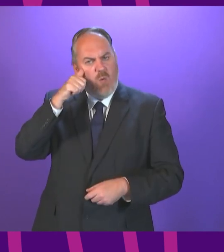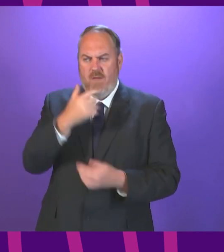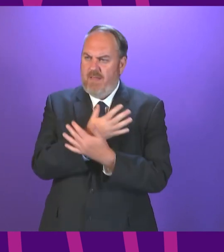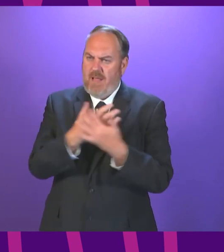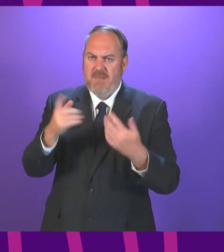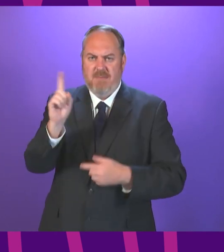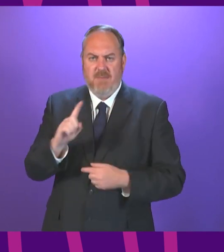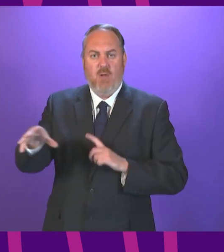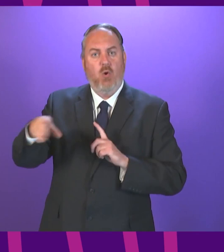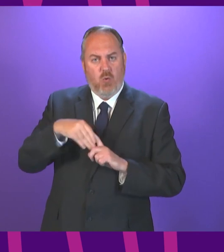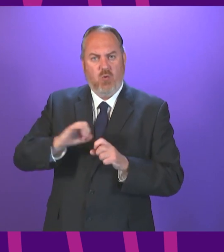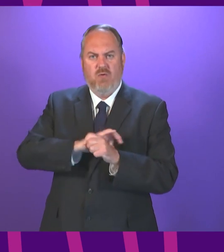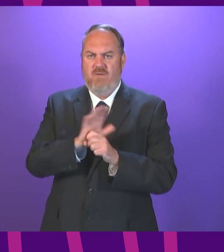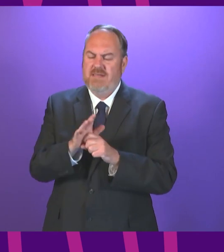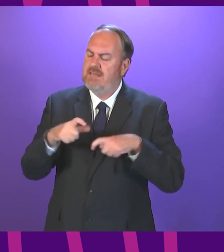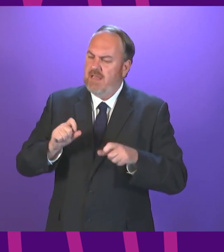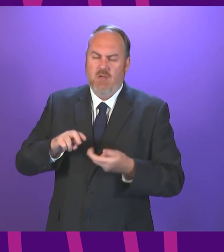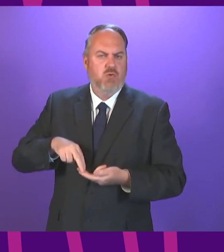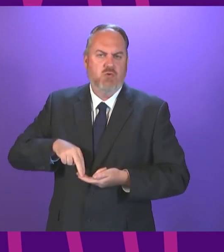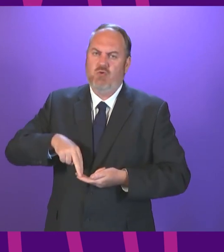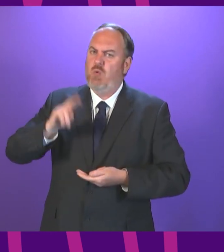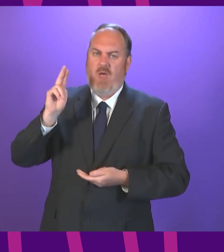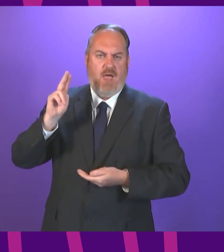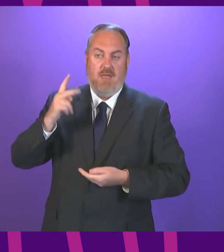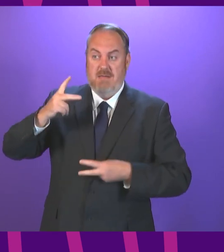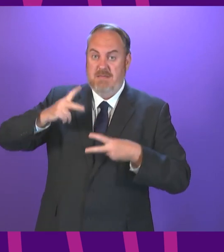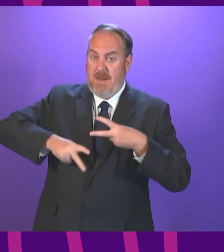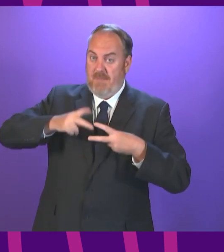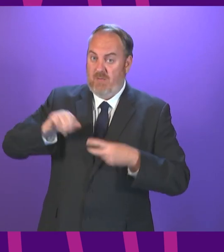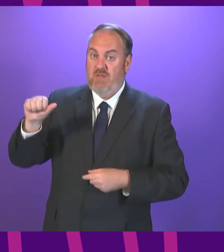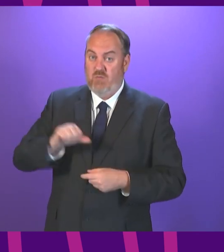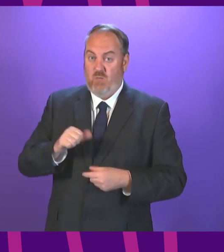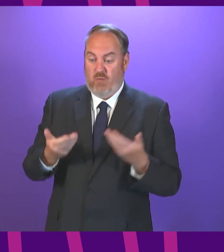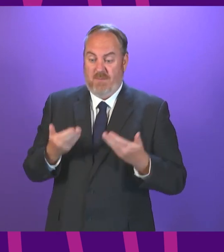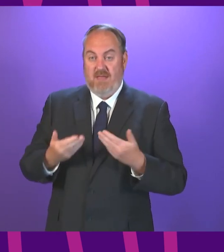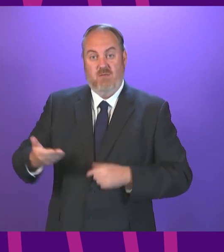when I last updated Parliament—and, of course, not all cases are confirmed by testing. Therefore,